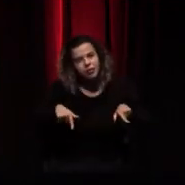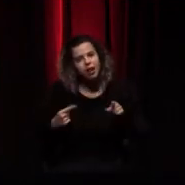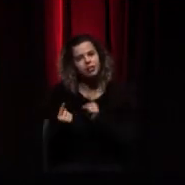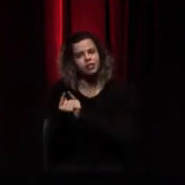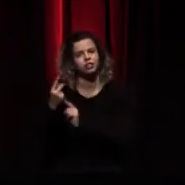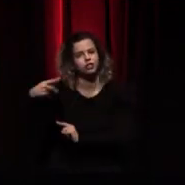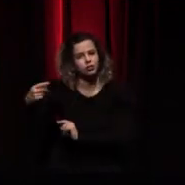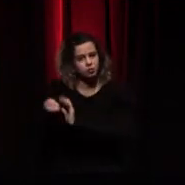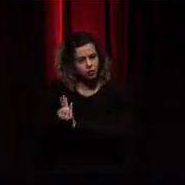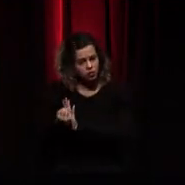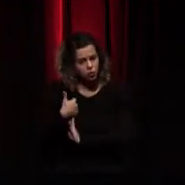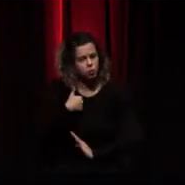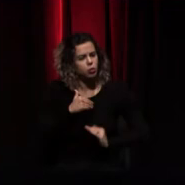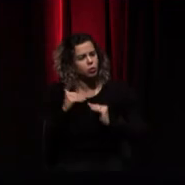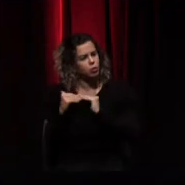And I agree with my colleague: